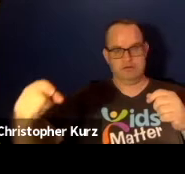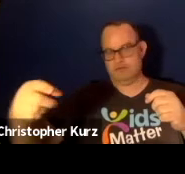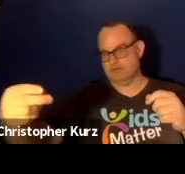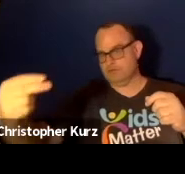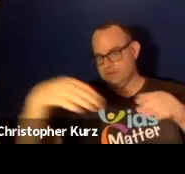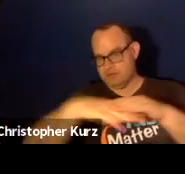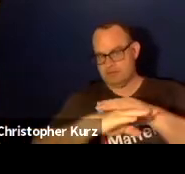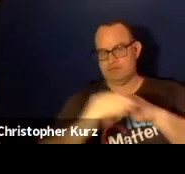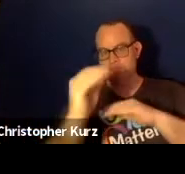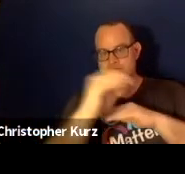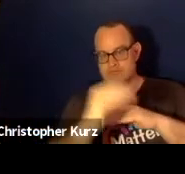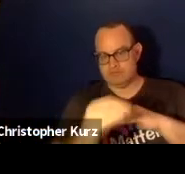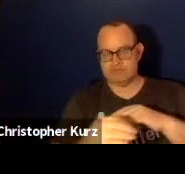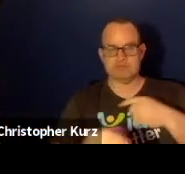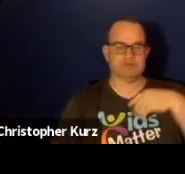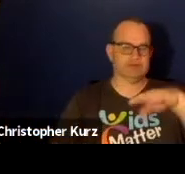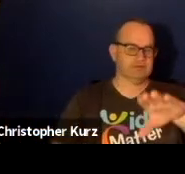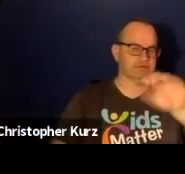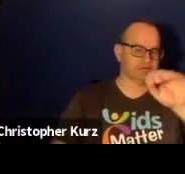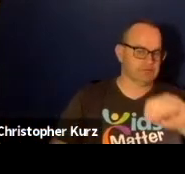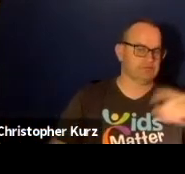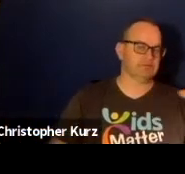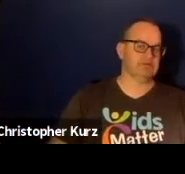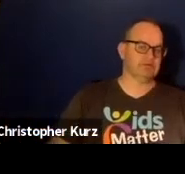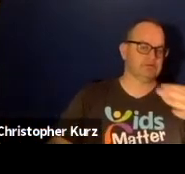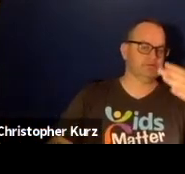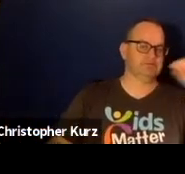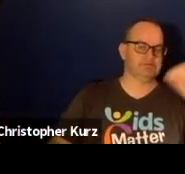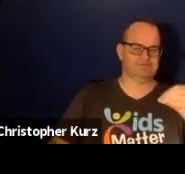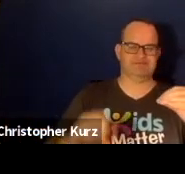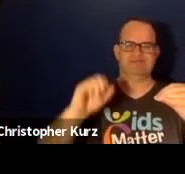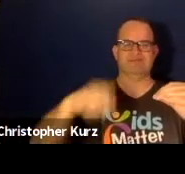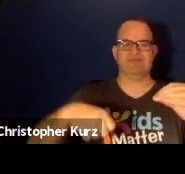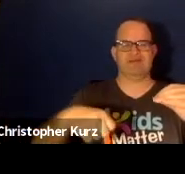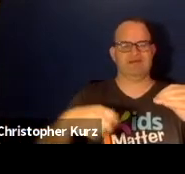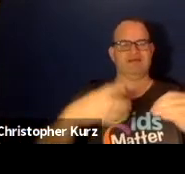only have images and written language.